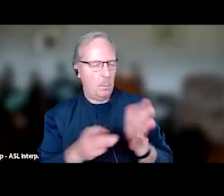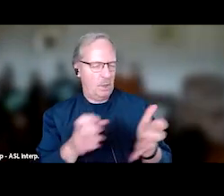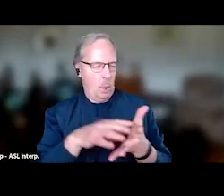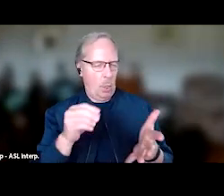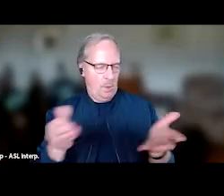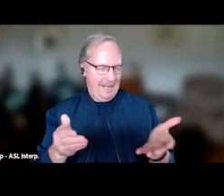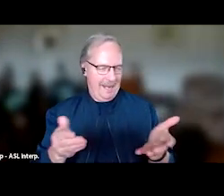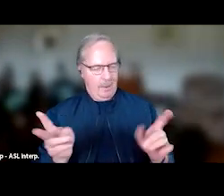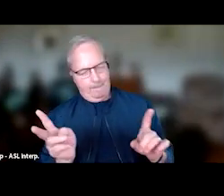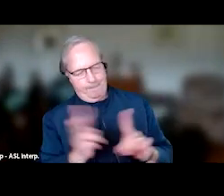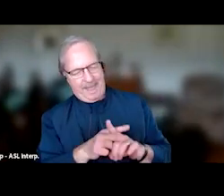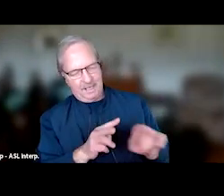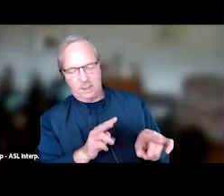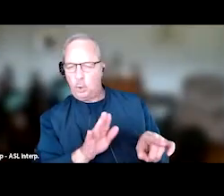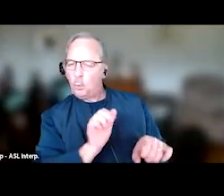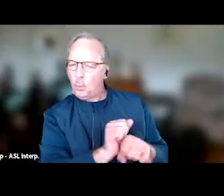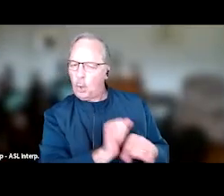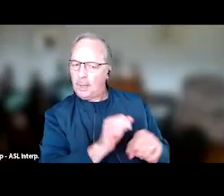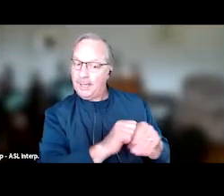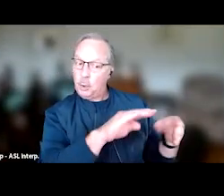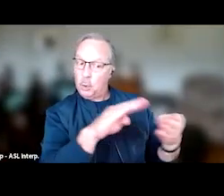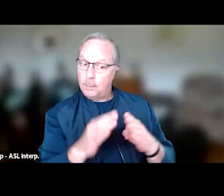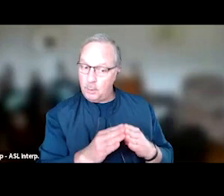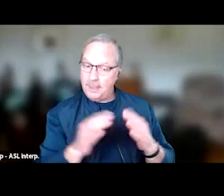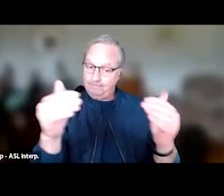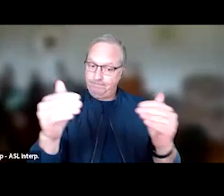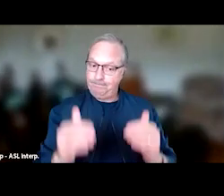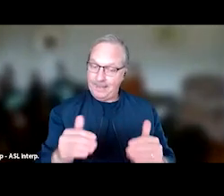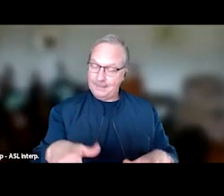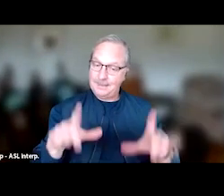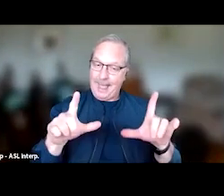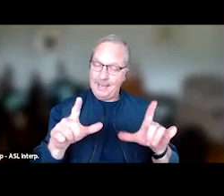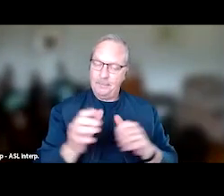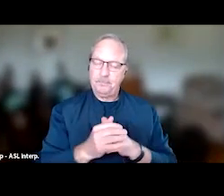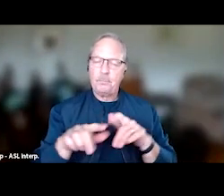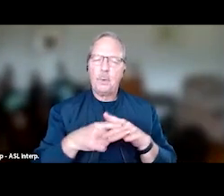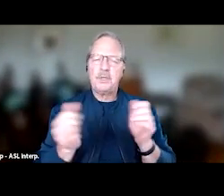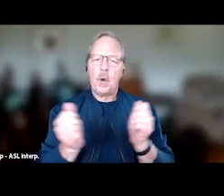and applying them to your work and your community. So next slide. We'll start with just a quick disclaimer.